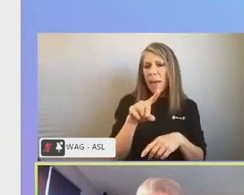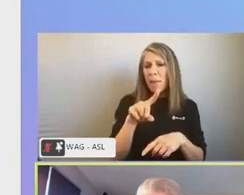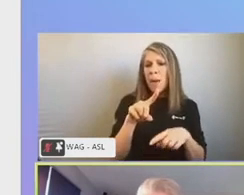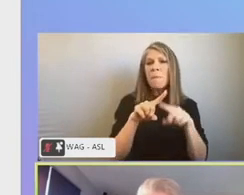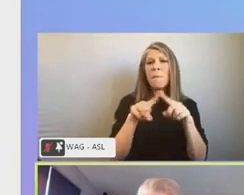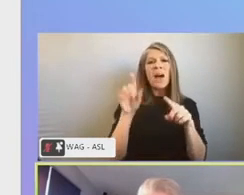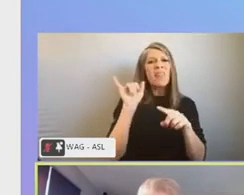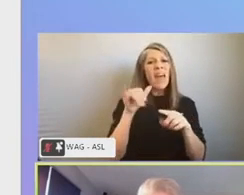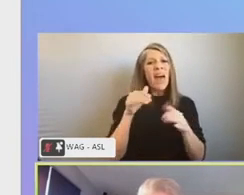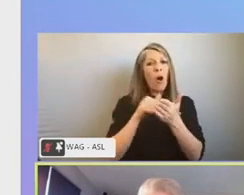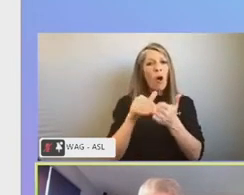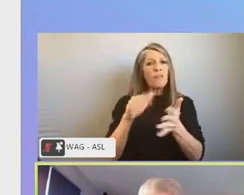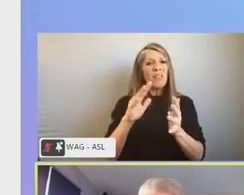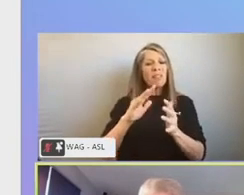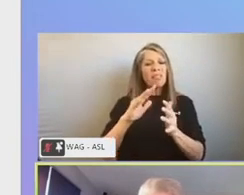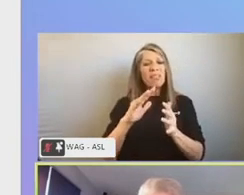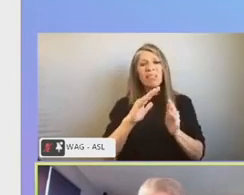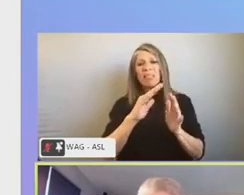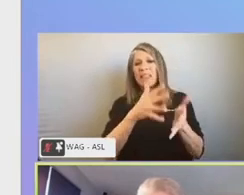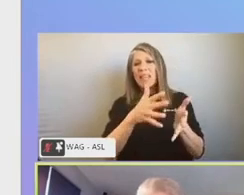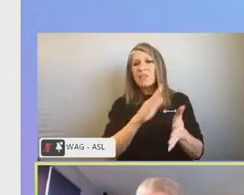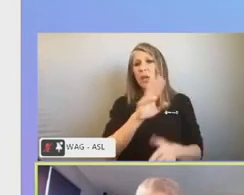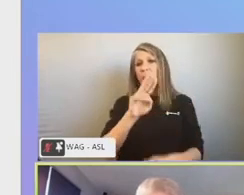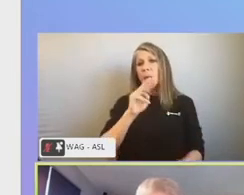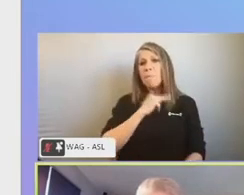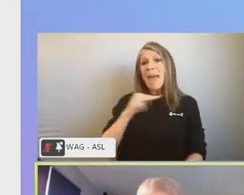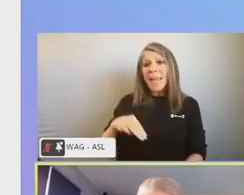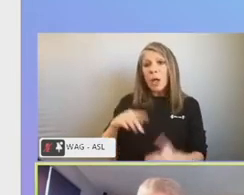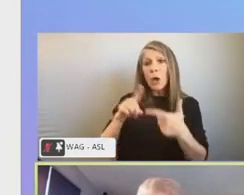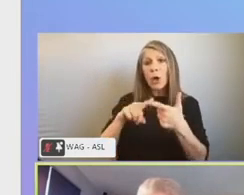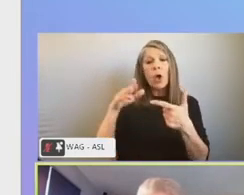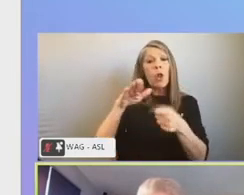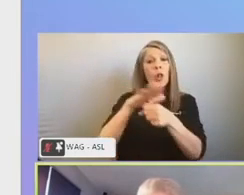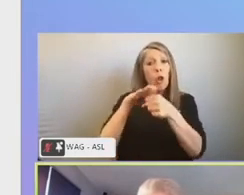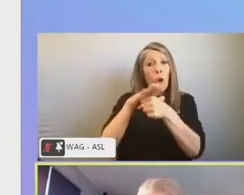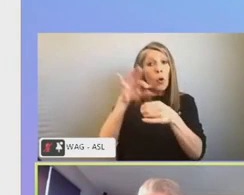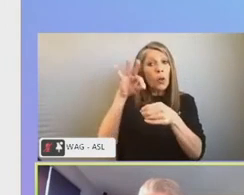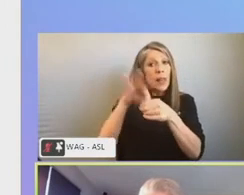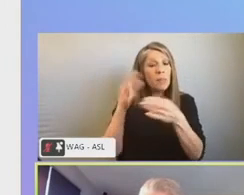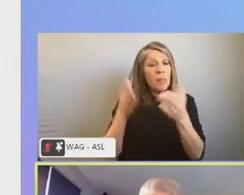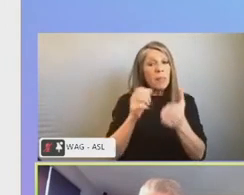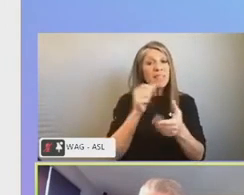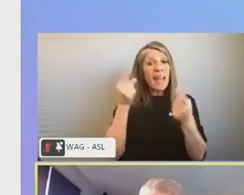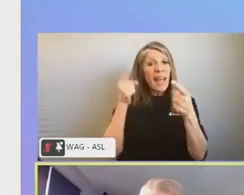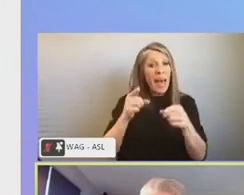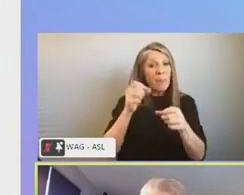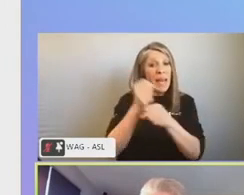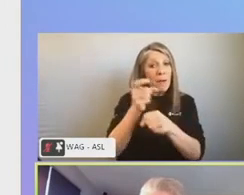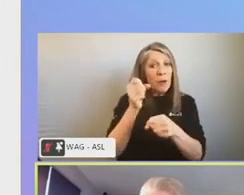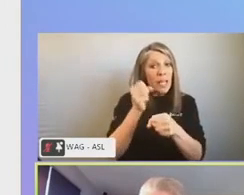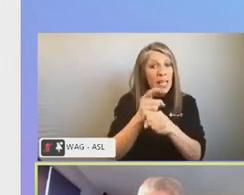who show up when there is something that they think relates to them to vote for, but that and leaves mayor,